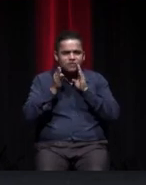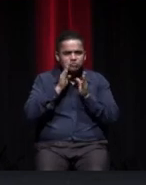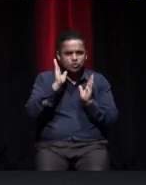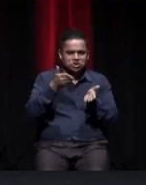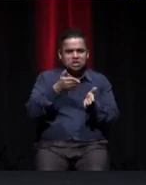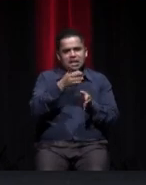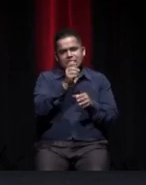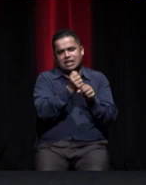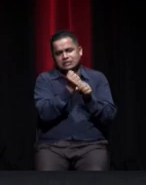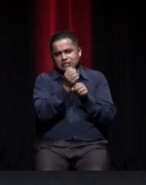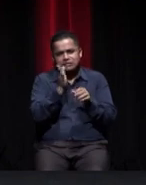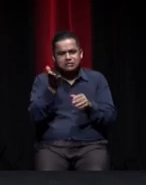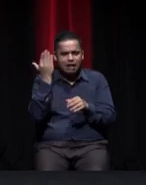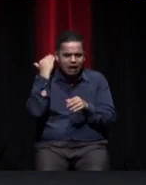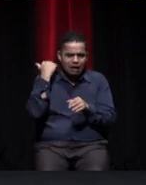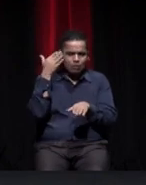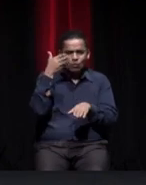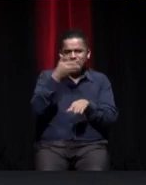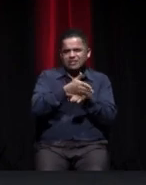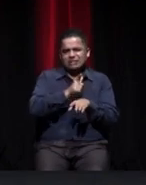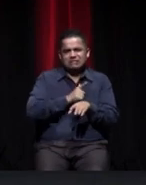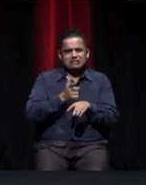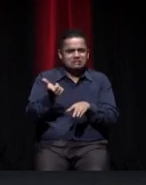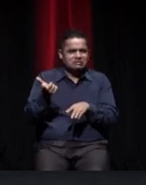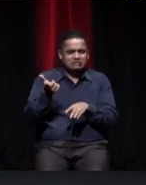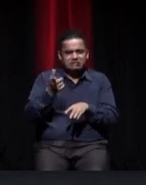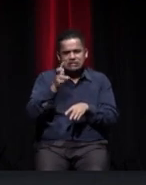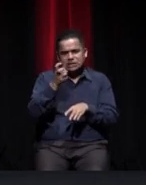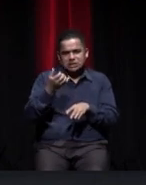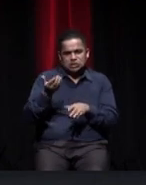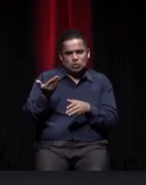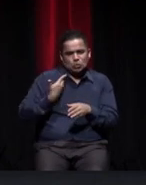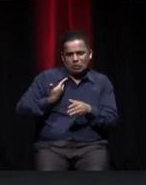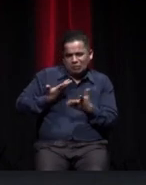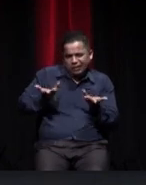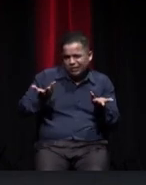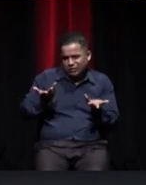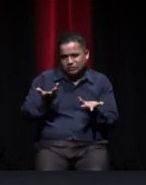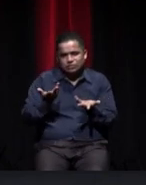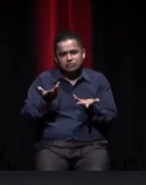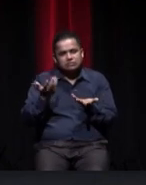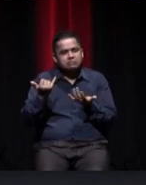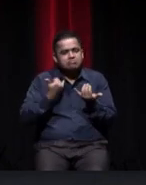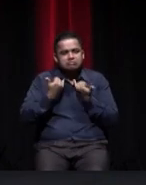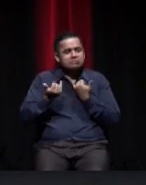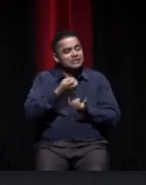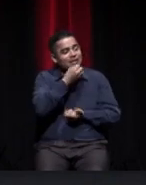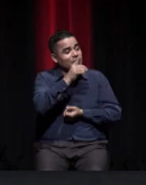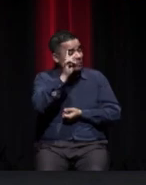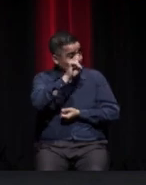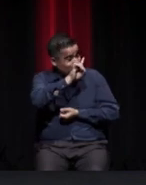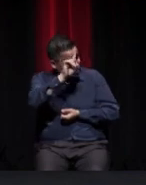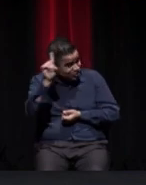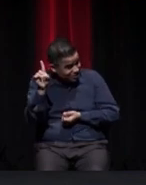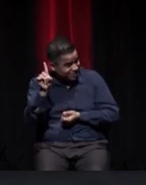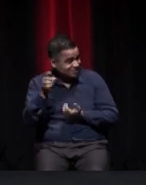when I joined it, I had, like, five friends and I'd say, "Good morning." I logged on there.